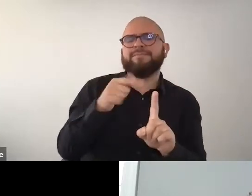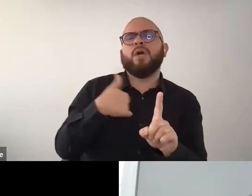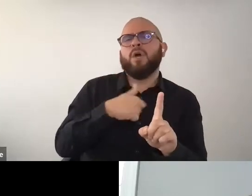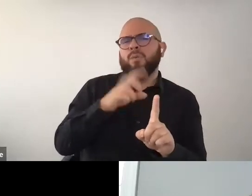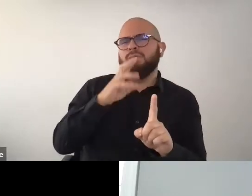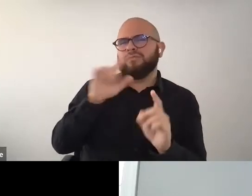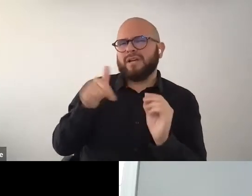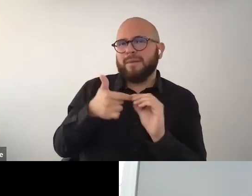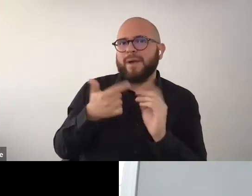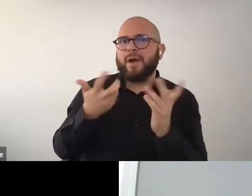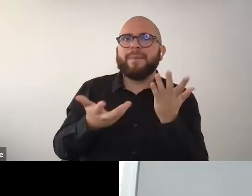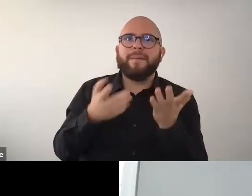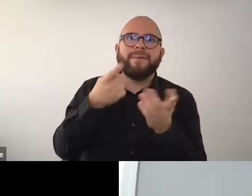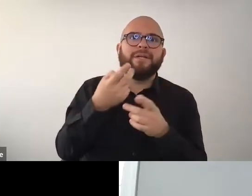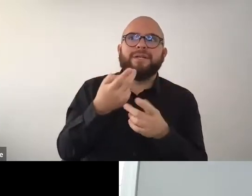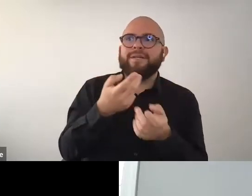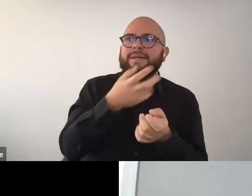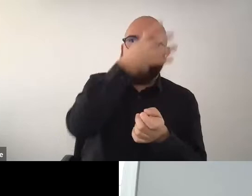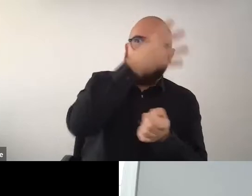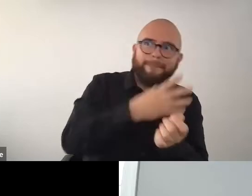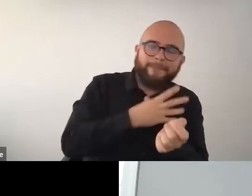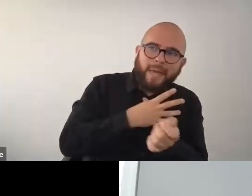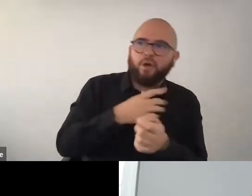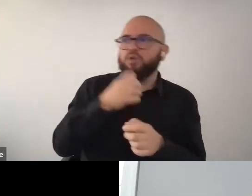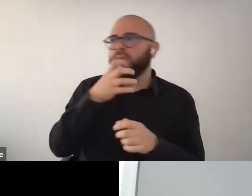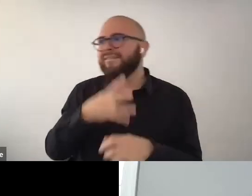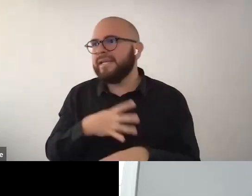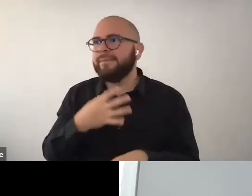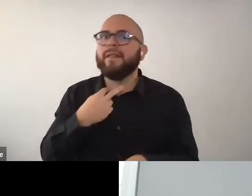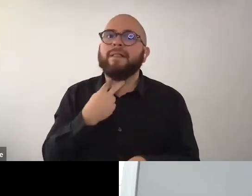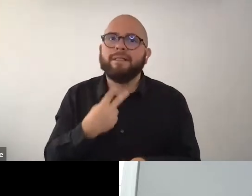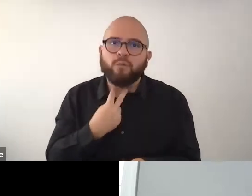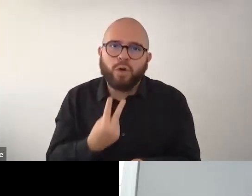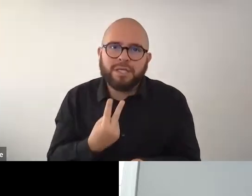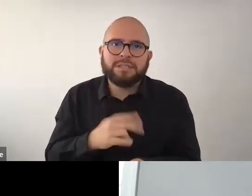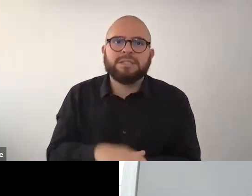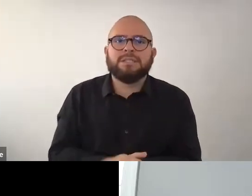from a male to a female voice or for lack of a better term, slang.